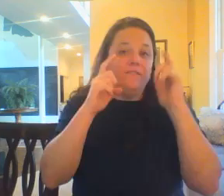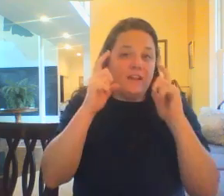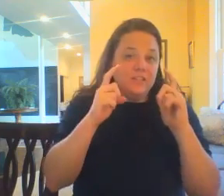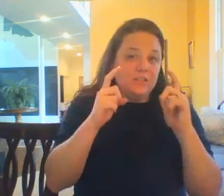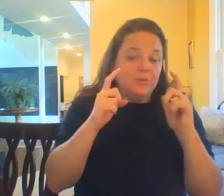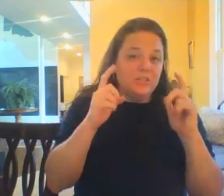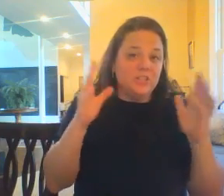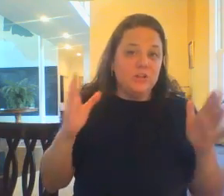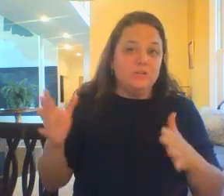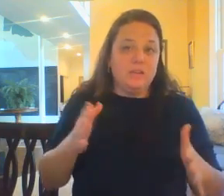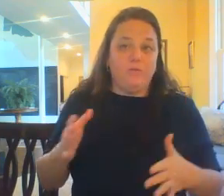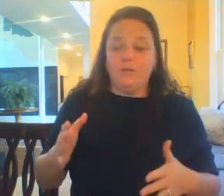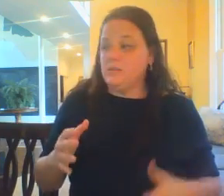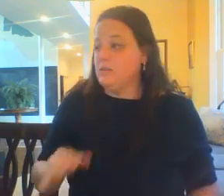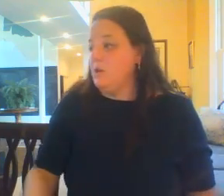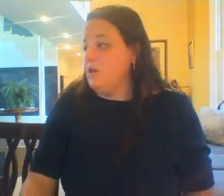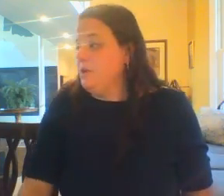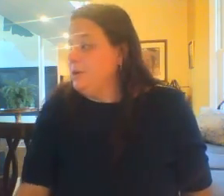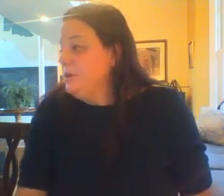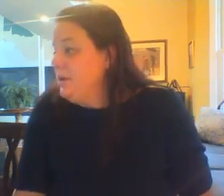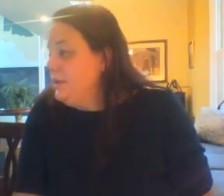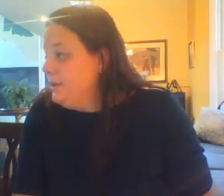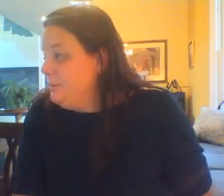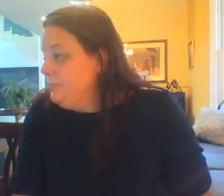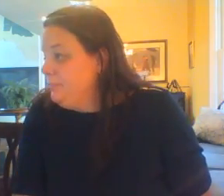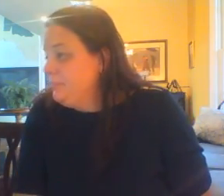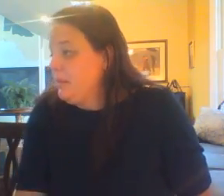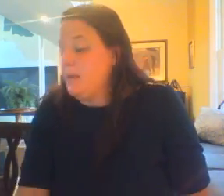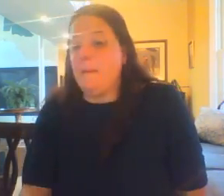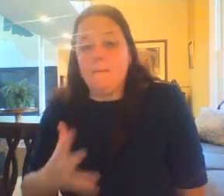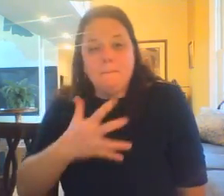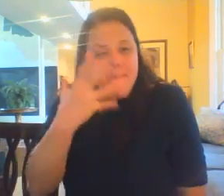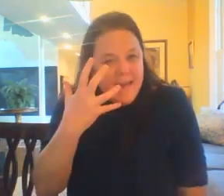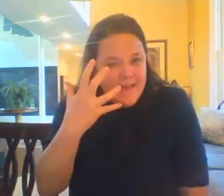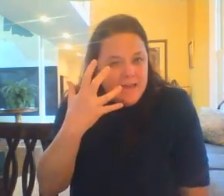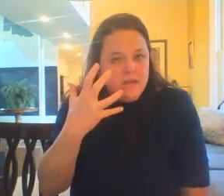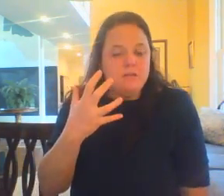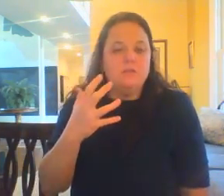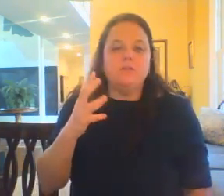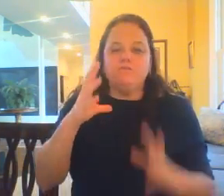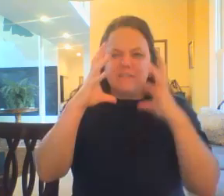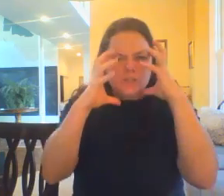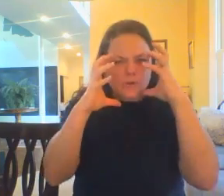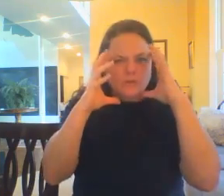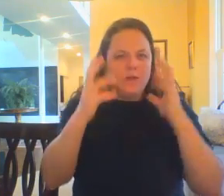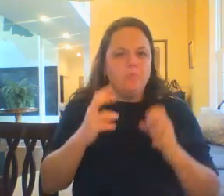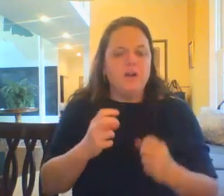facial expression shows the difference